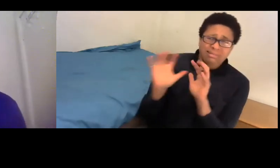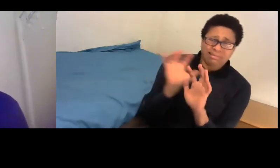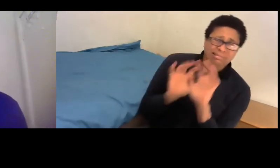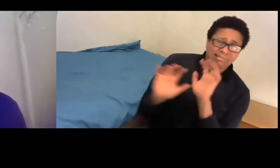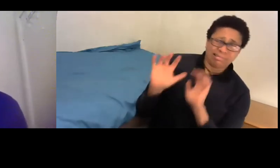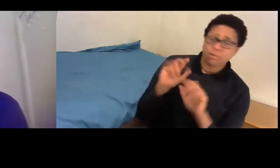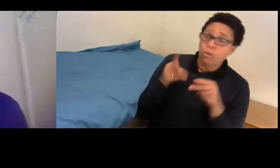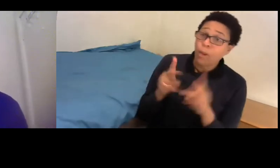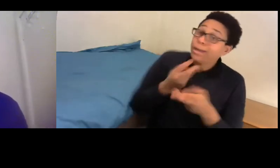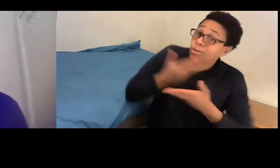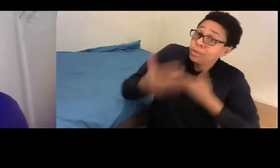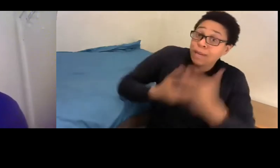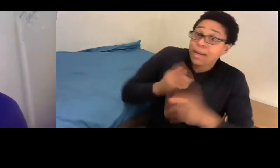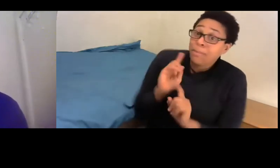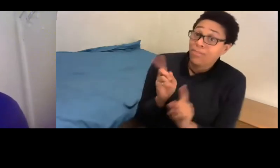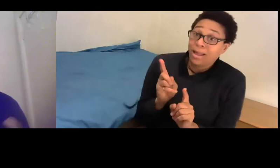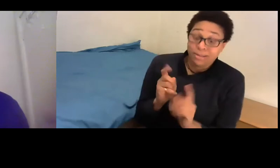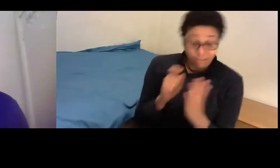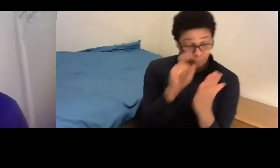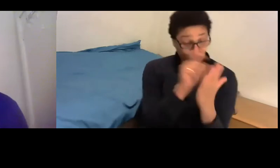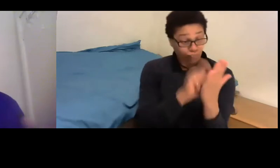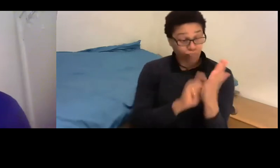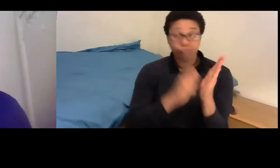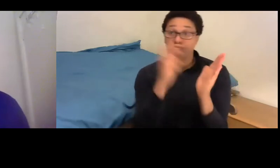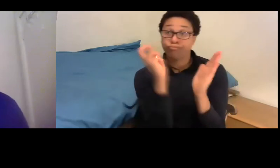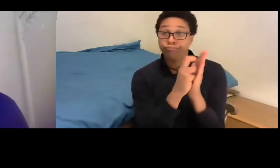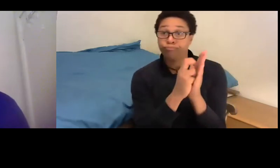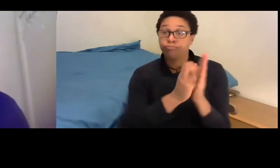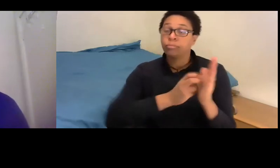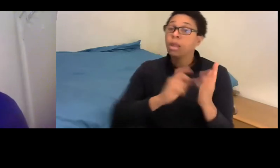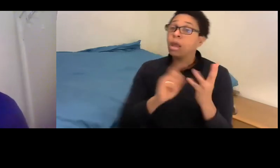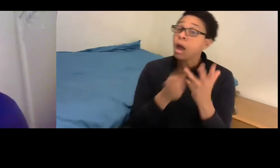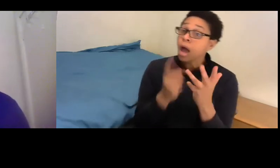the legality of sexual relations in Islam. Any other usage of